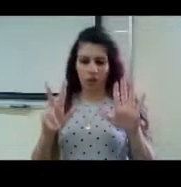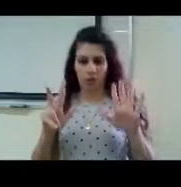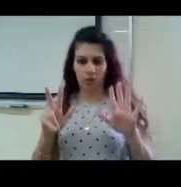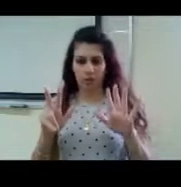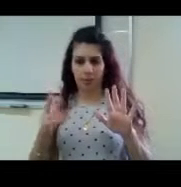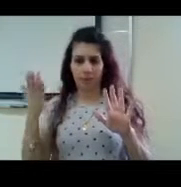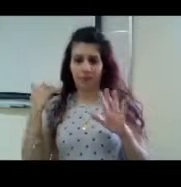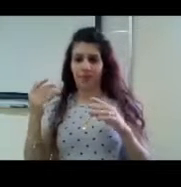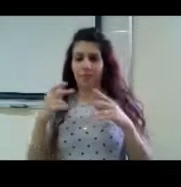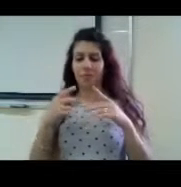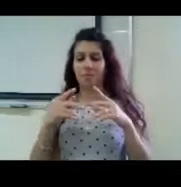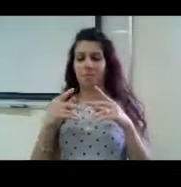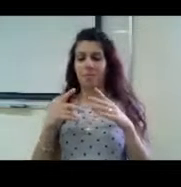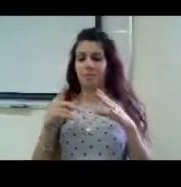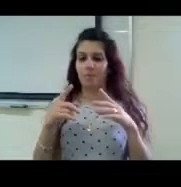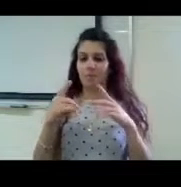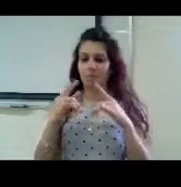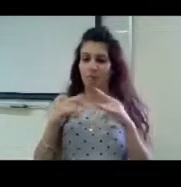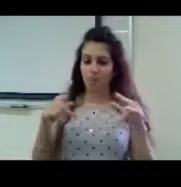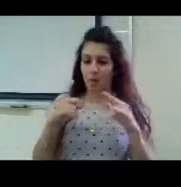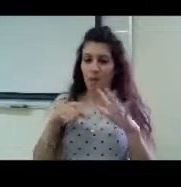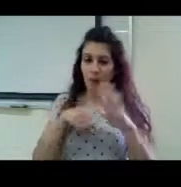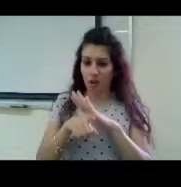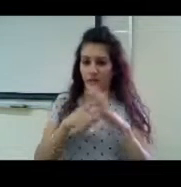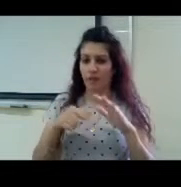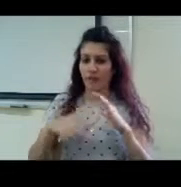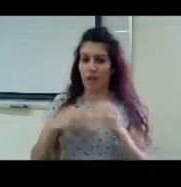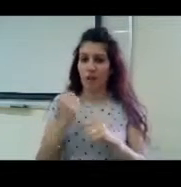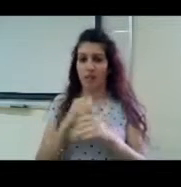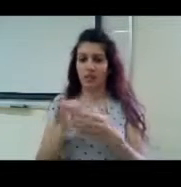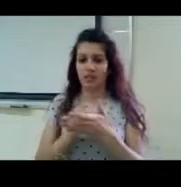that colleagues and of course dr. Moussa and the ministry colleagues know that